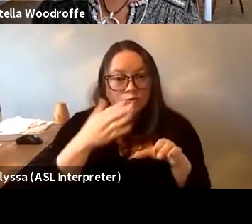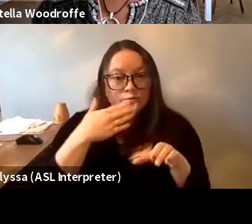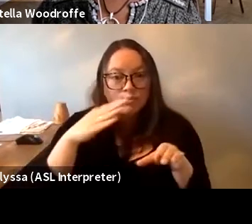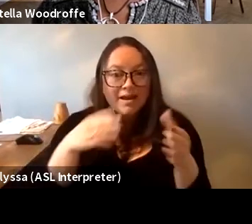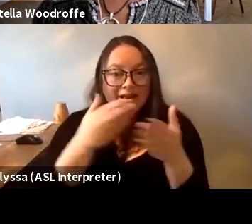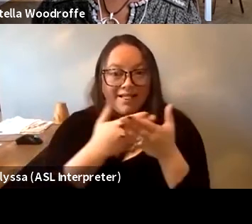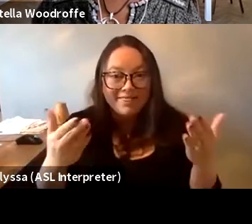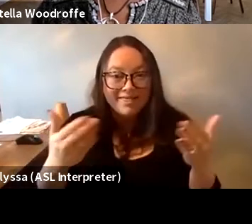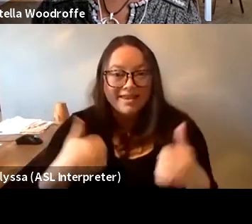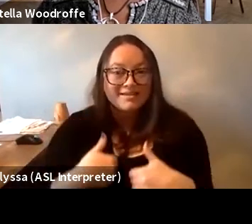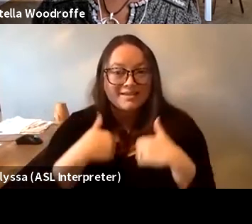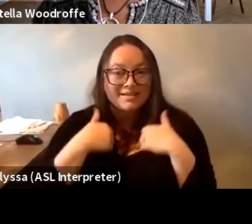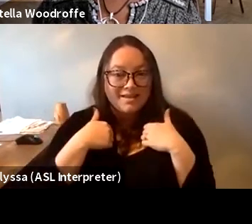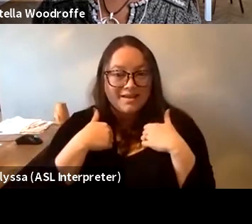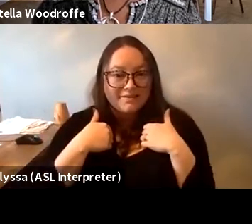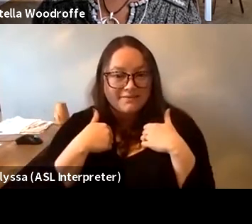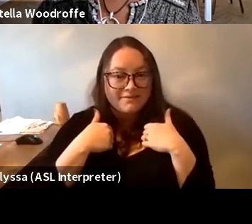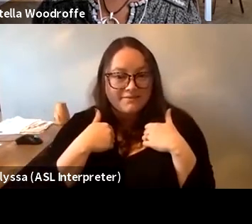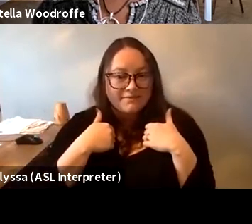that can lead to so many consequences in life.